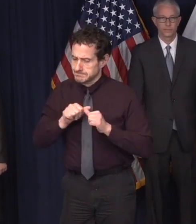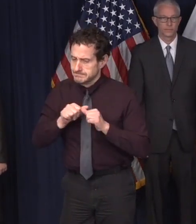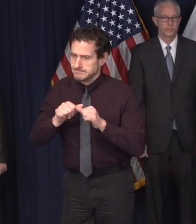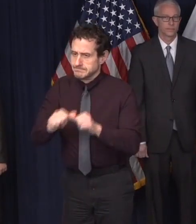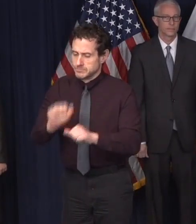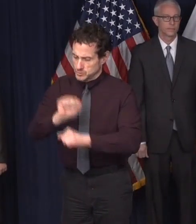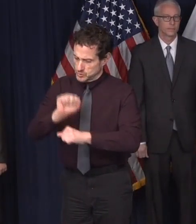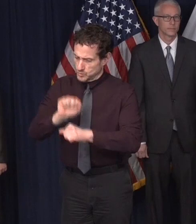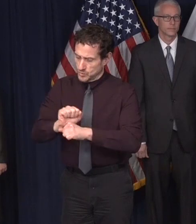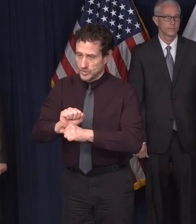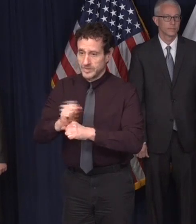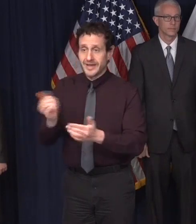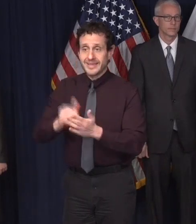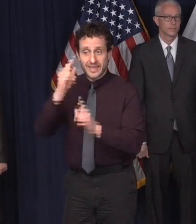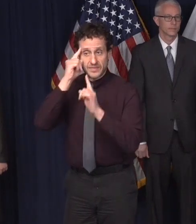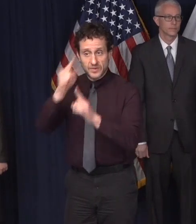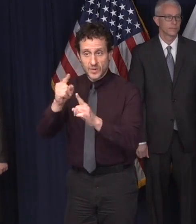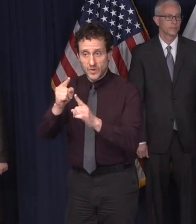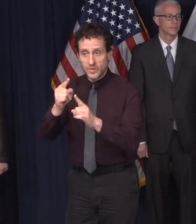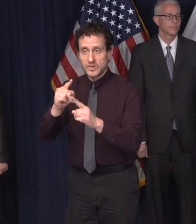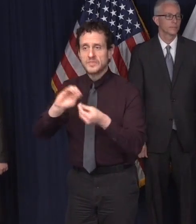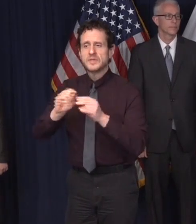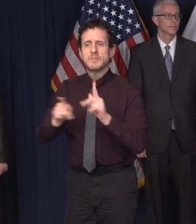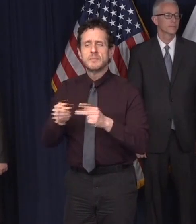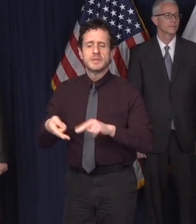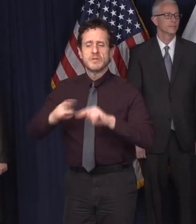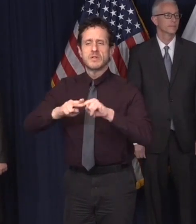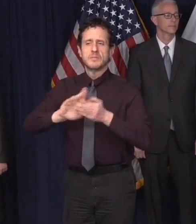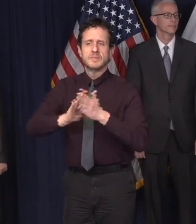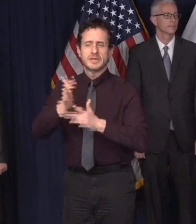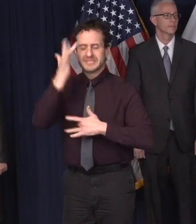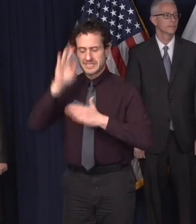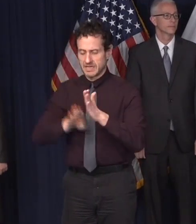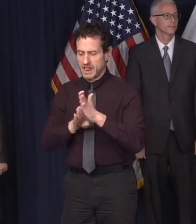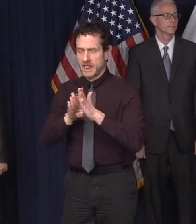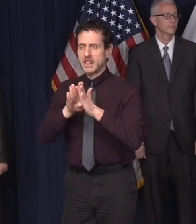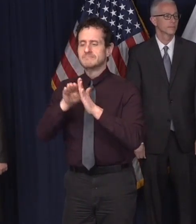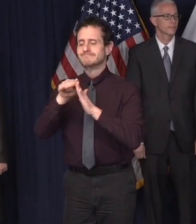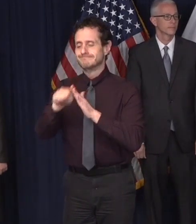WE AREN'T IMMUNE TO THIS VIRUS'S ABILITY TO PUSH IT BEYOND ITS LIMITS.